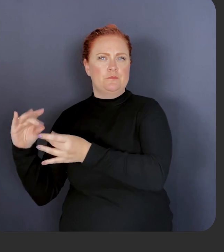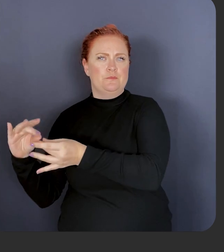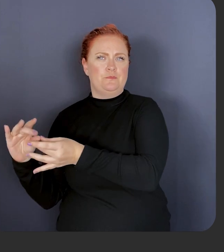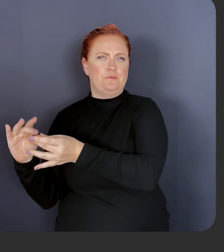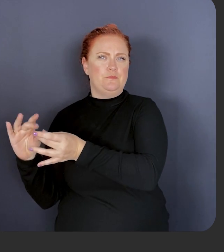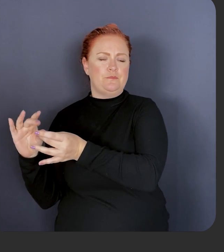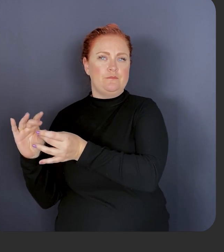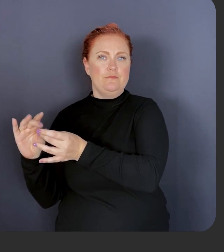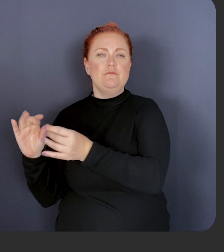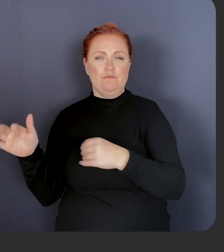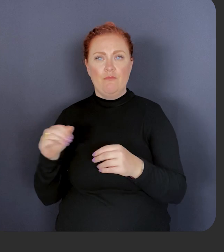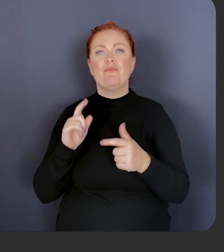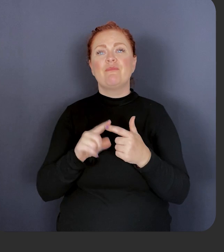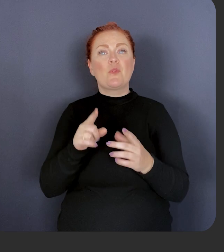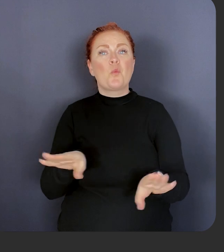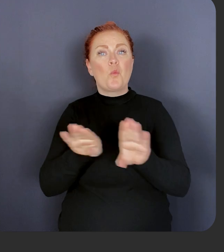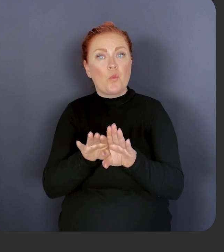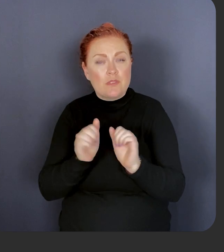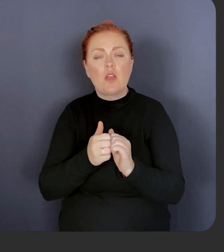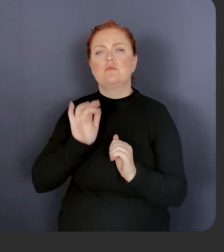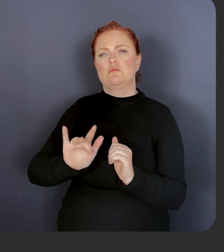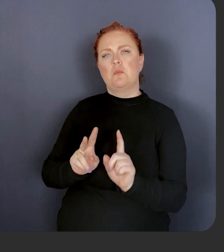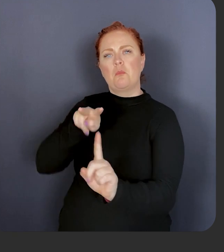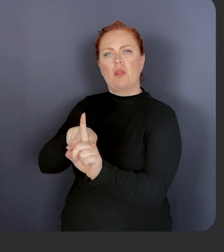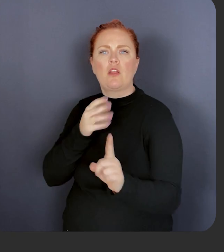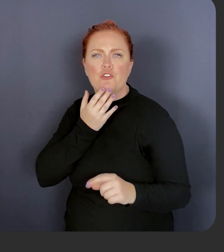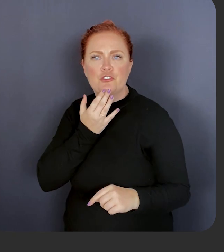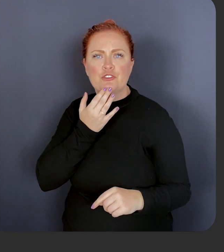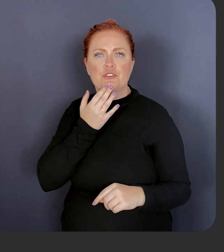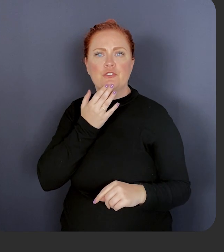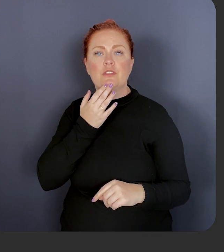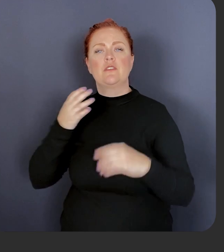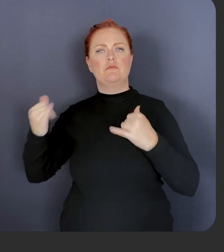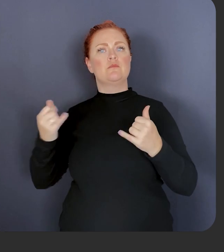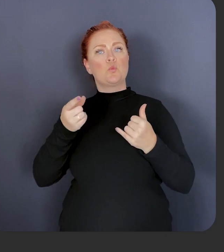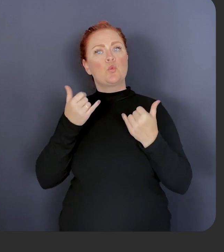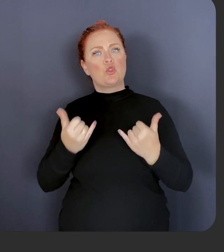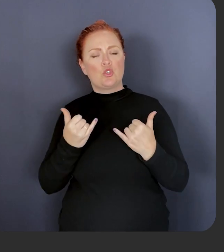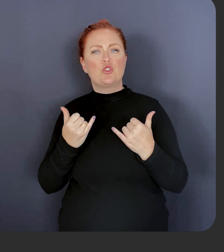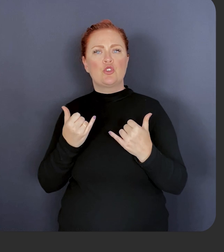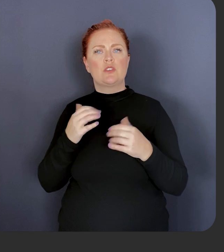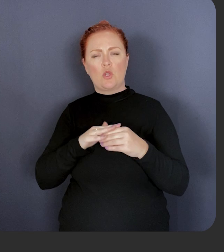Royal blue-- plum not selected. And then I can exit by going to Apply Color. main. You are currently on a button group--